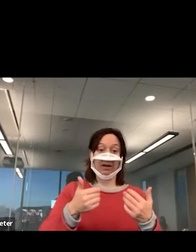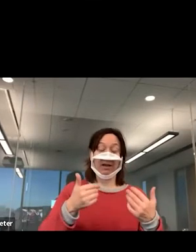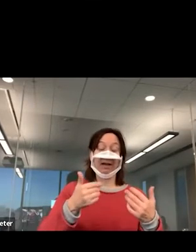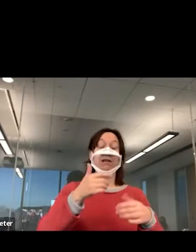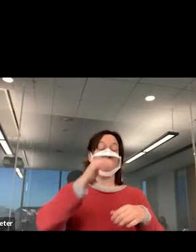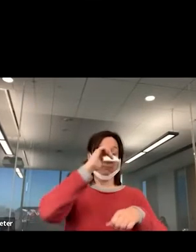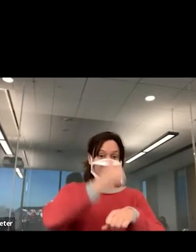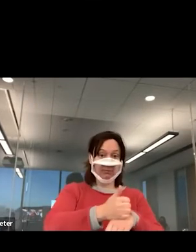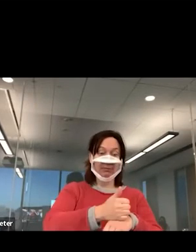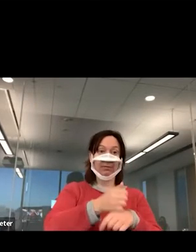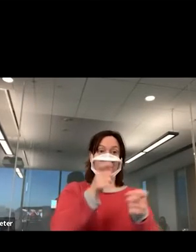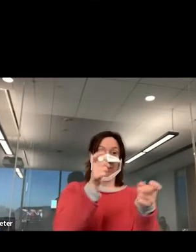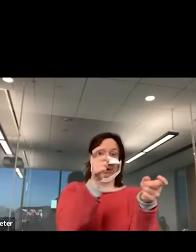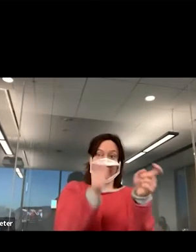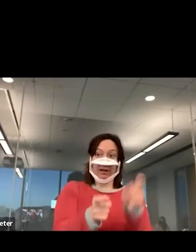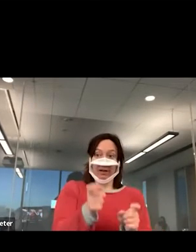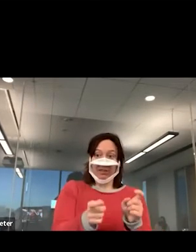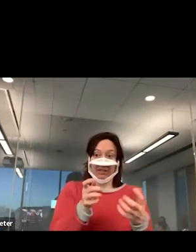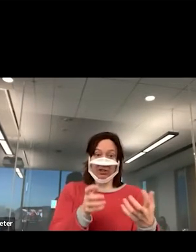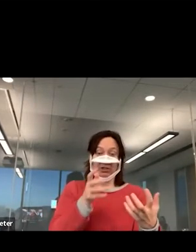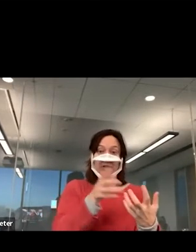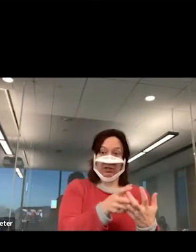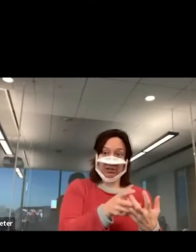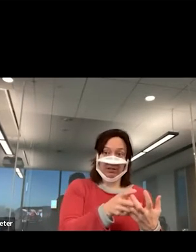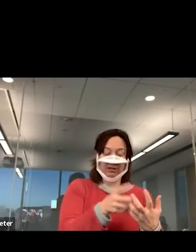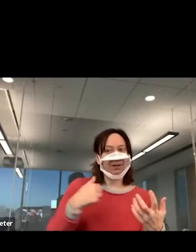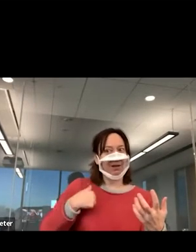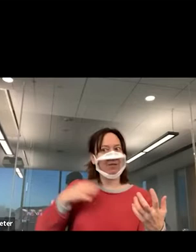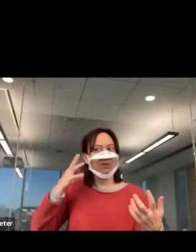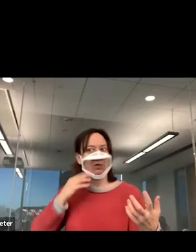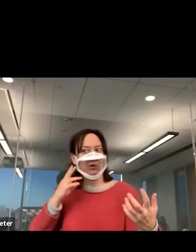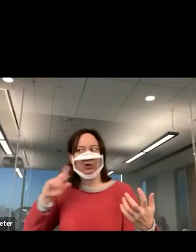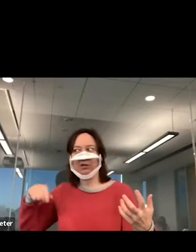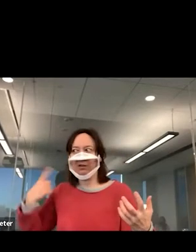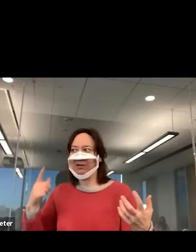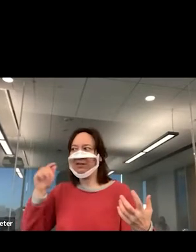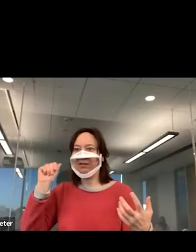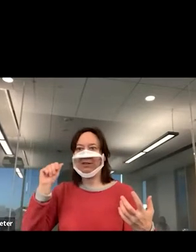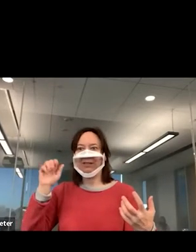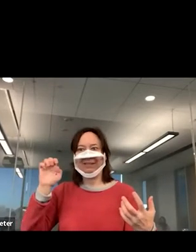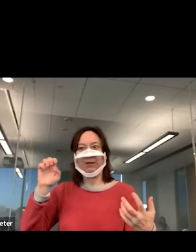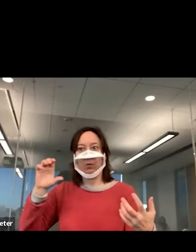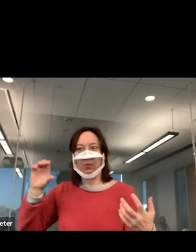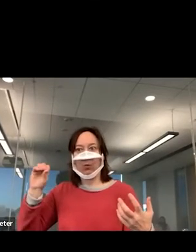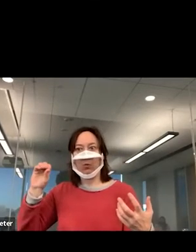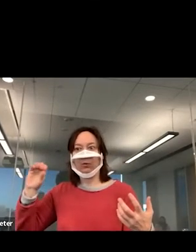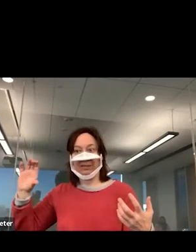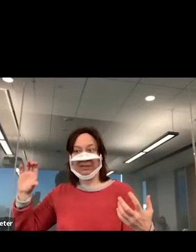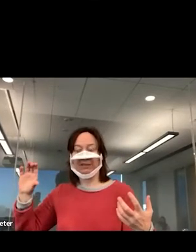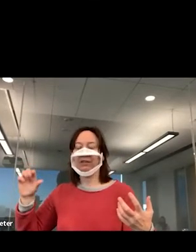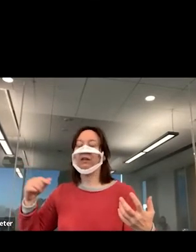that i've learned over the years is and we did it at eeoc when i was there is you have to centralize